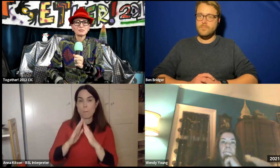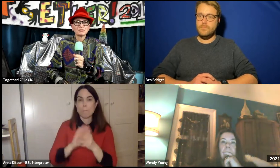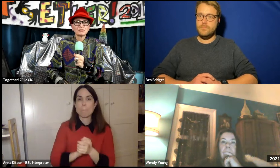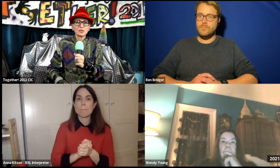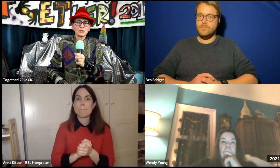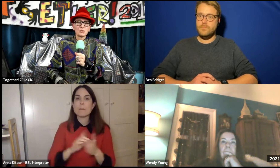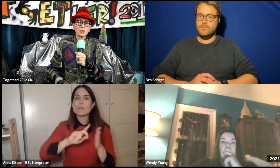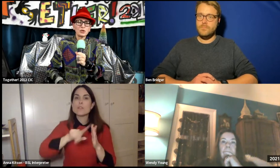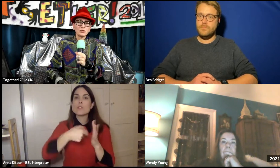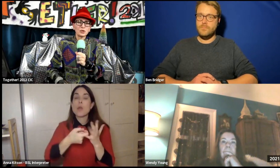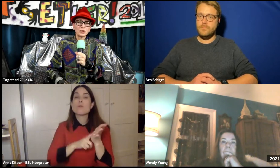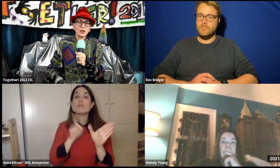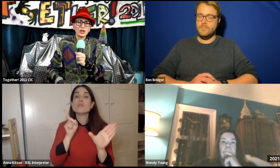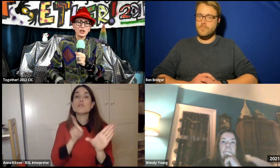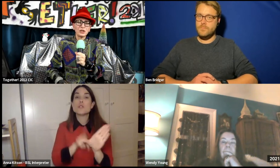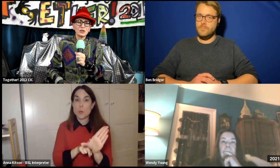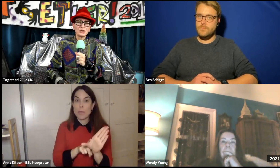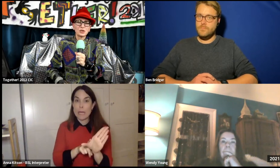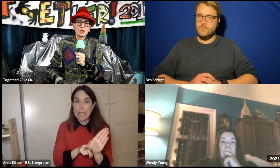Here is the